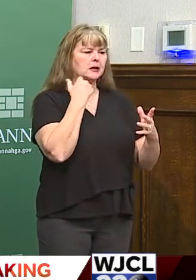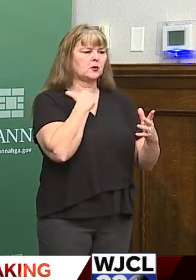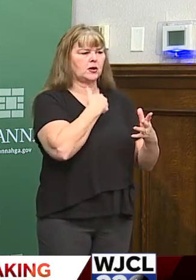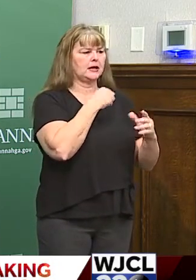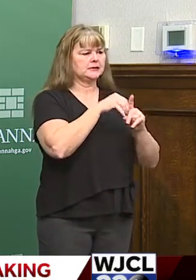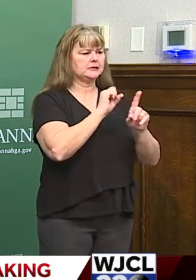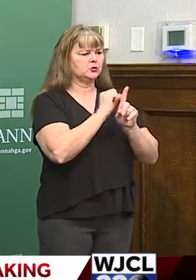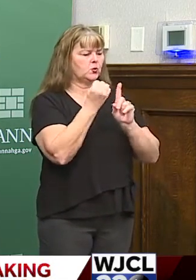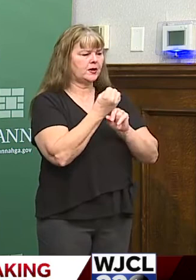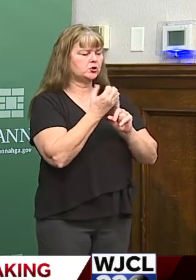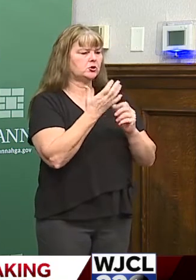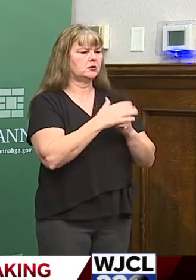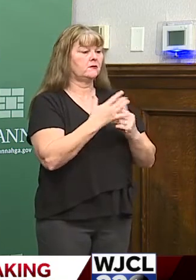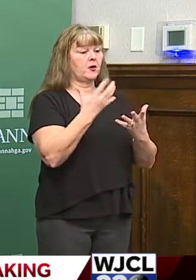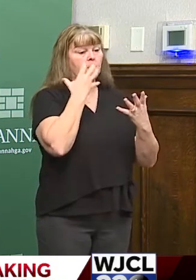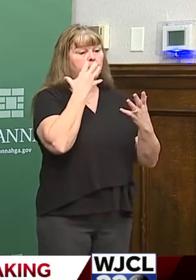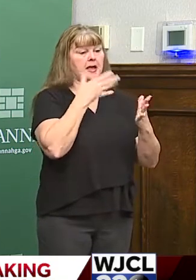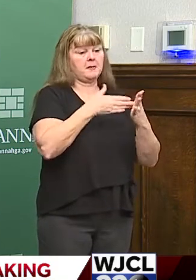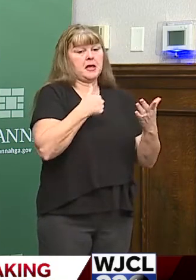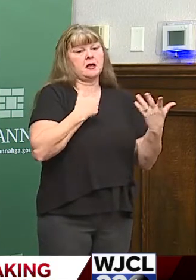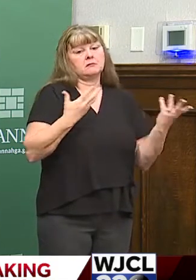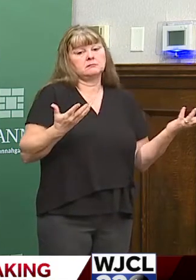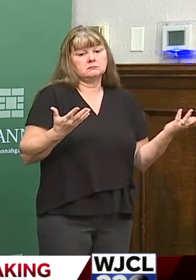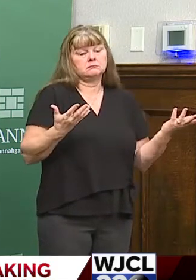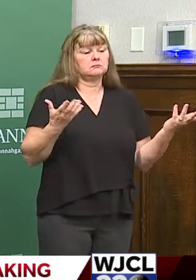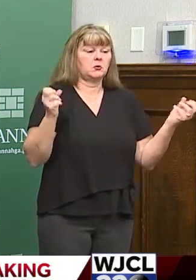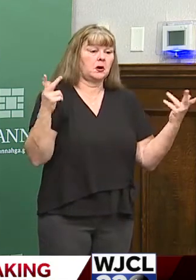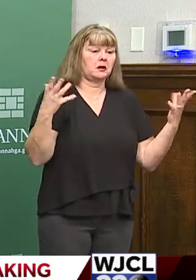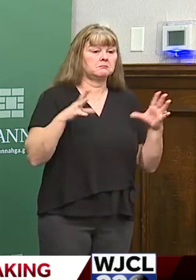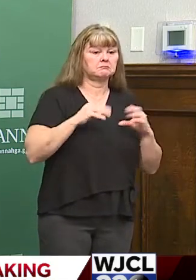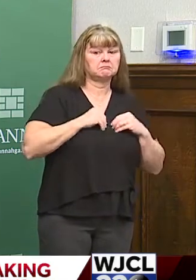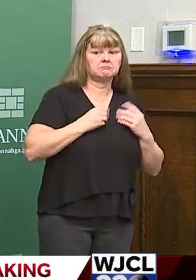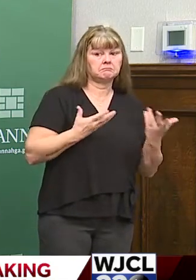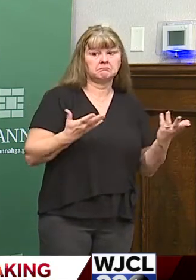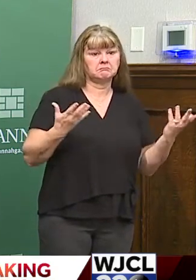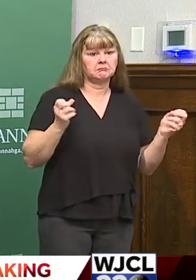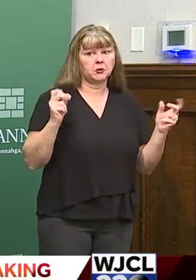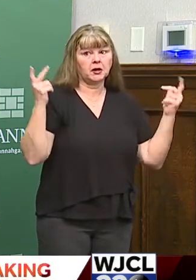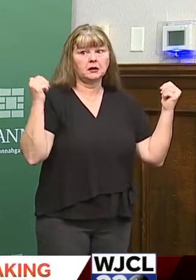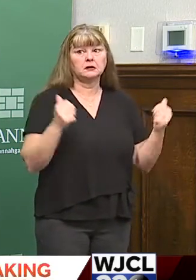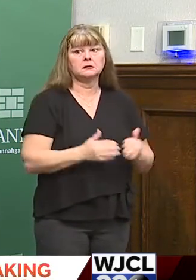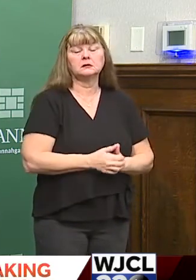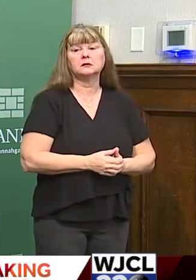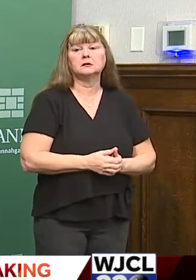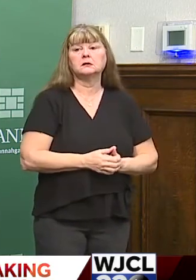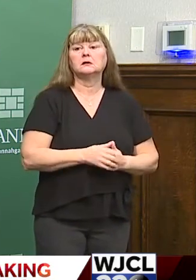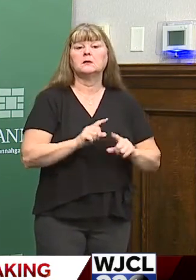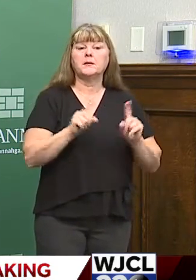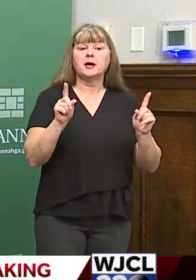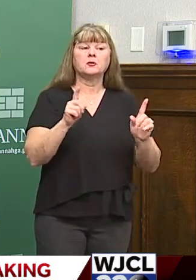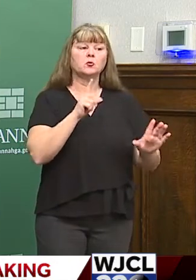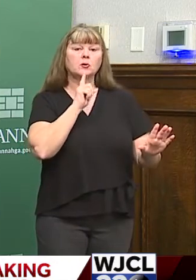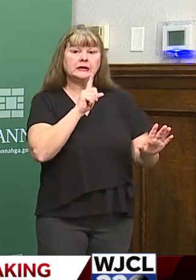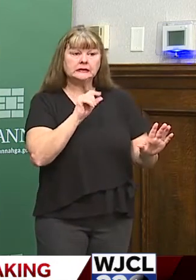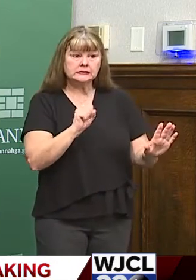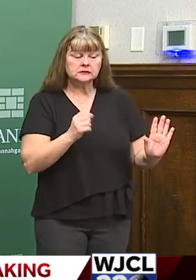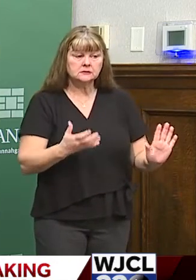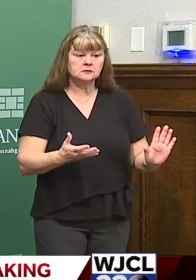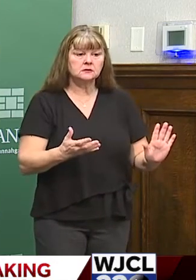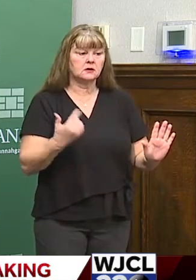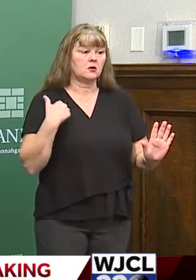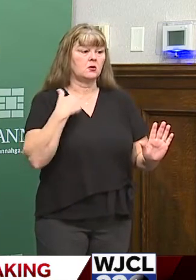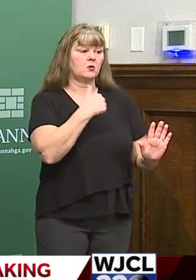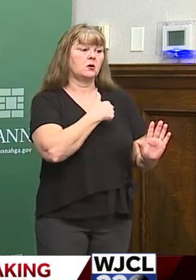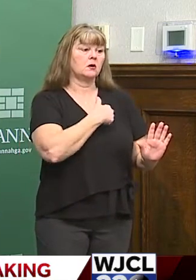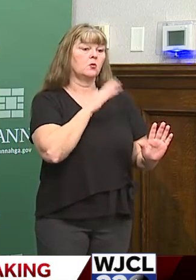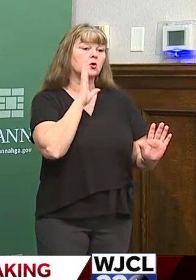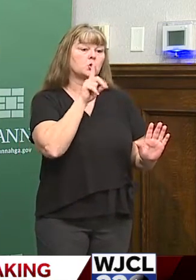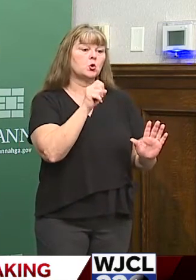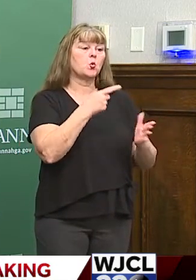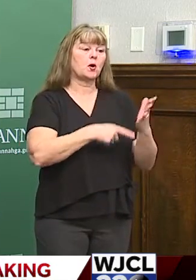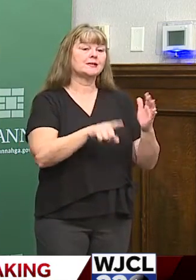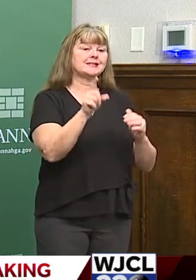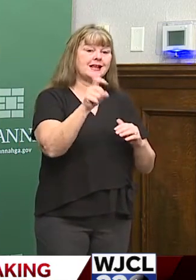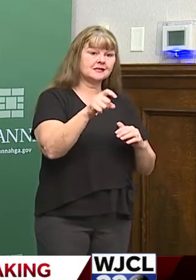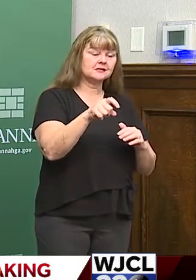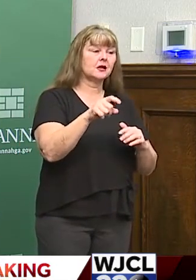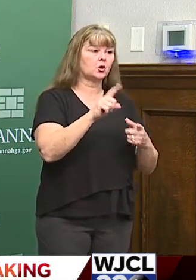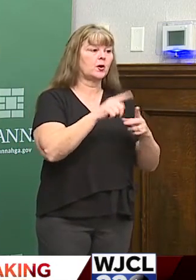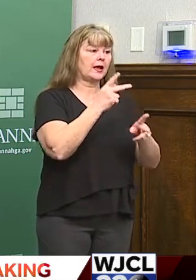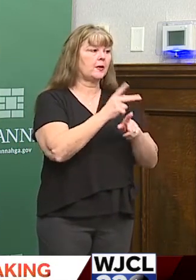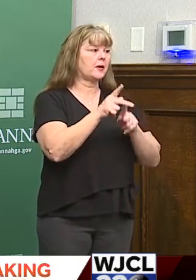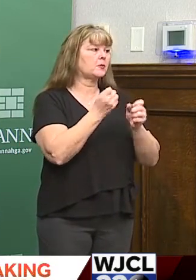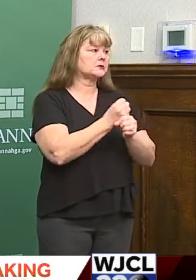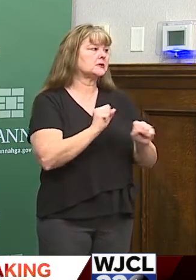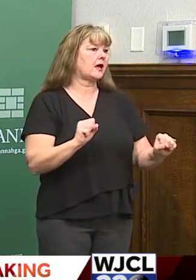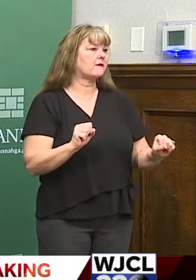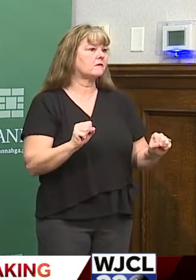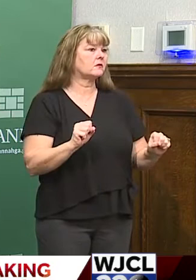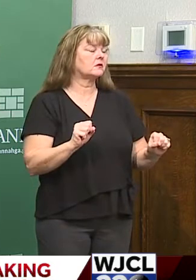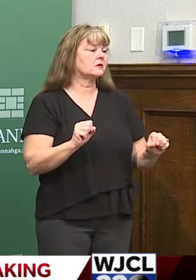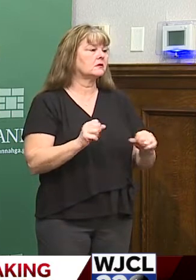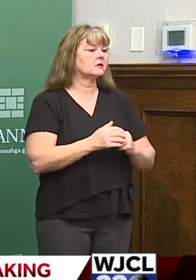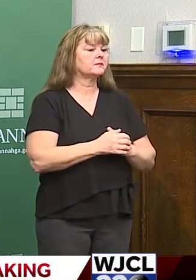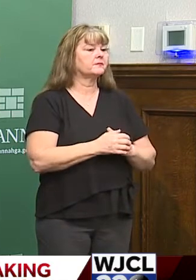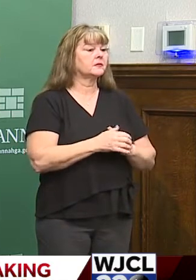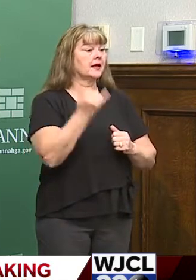PEOPLE NEED SOMEBODY TO BE MAD AT BECAUSE HE'S IN THE SITUATION AND IF HE WANTS TO BE MAD AT ME, I SIGNED UP FOR IT, BUT THE REALITY IS WE'RE GOING TO DO WHAT IS NECESSARY TO KEEP